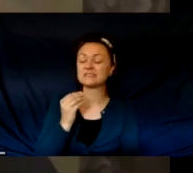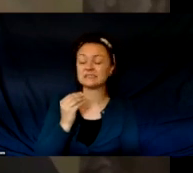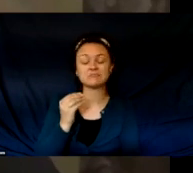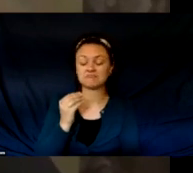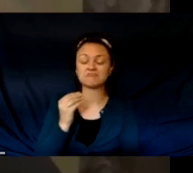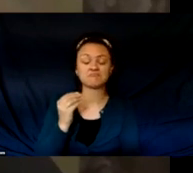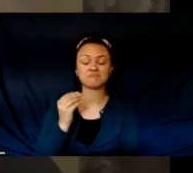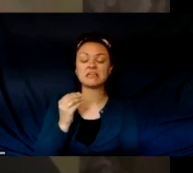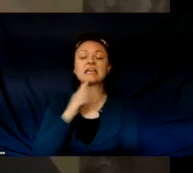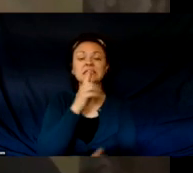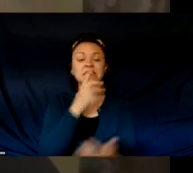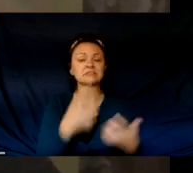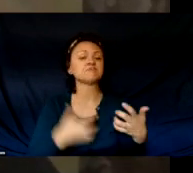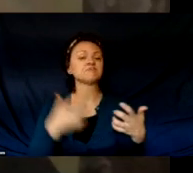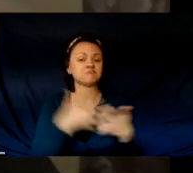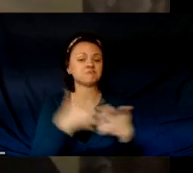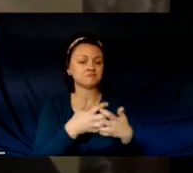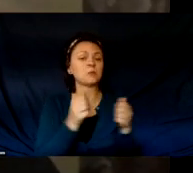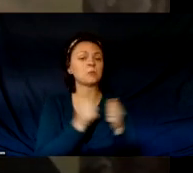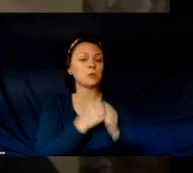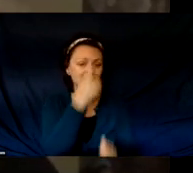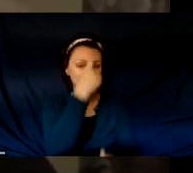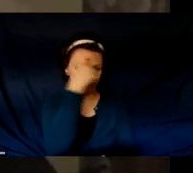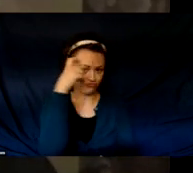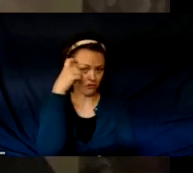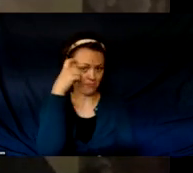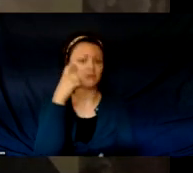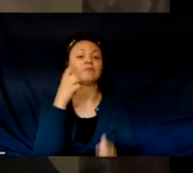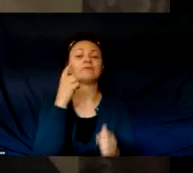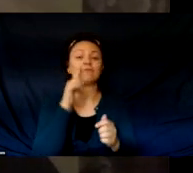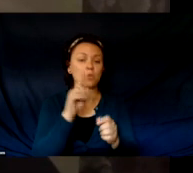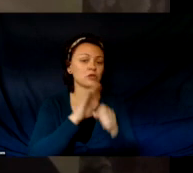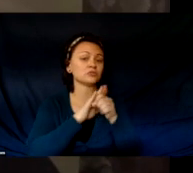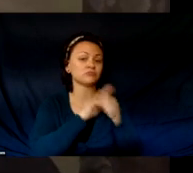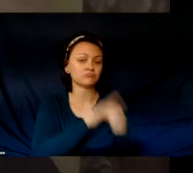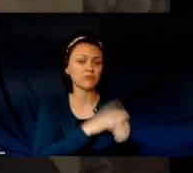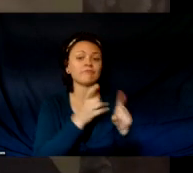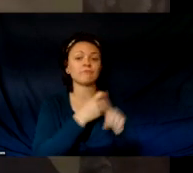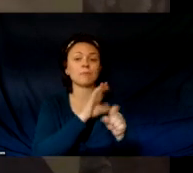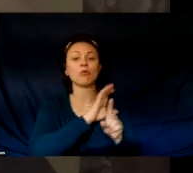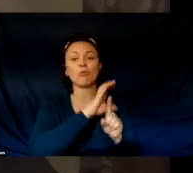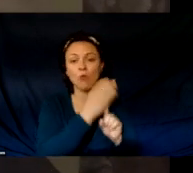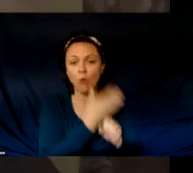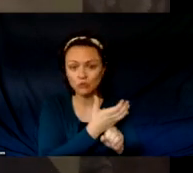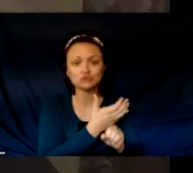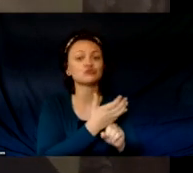disregard oppression by our cultural land of origin,